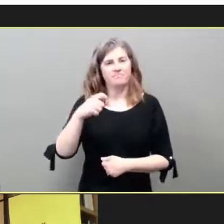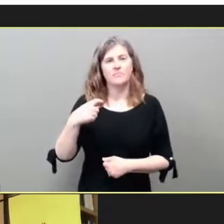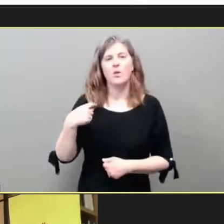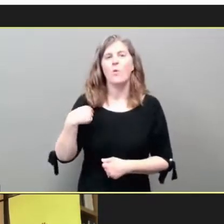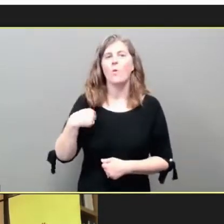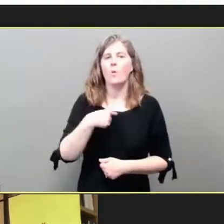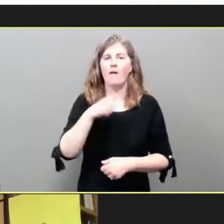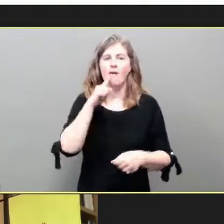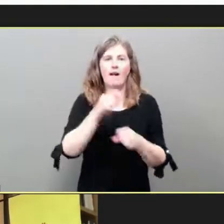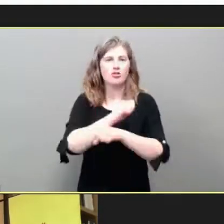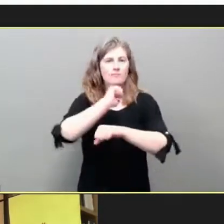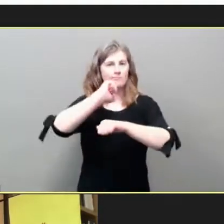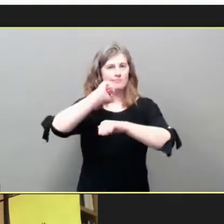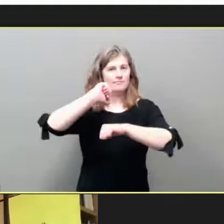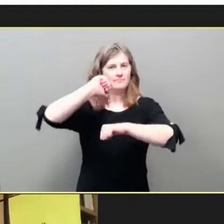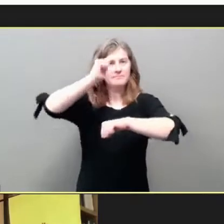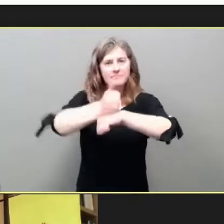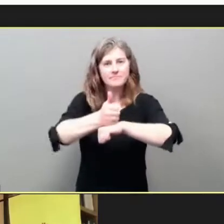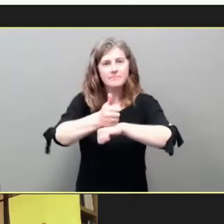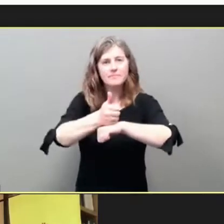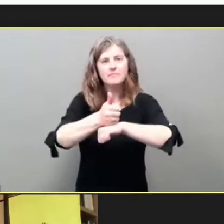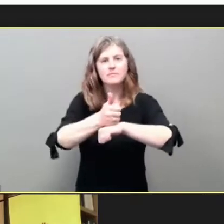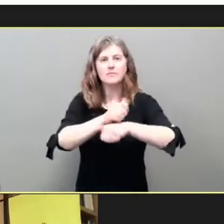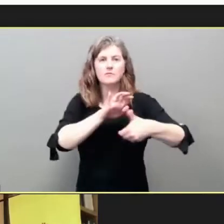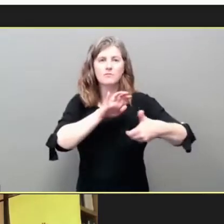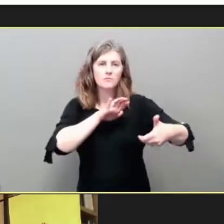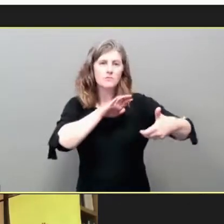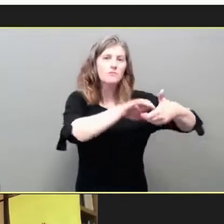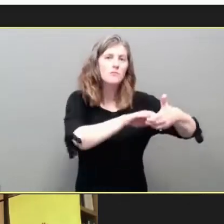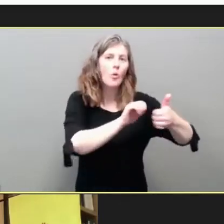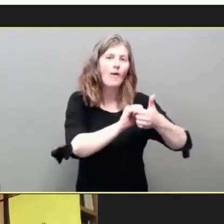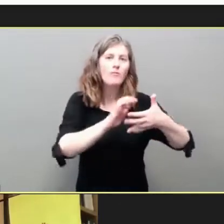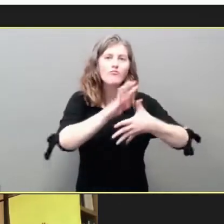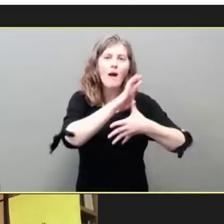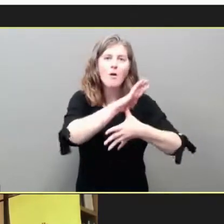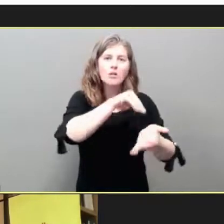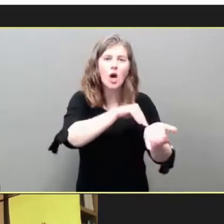establishing the work with the primary care providers. Getting doses to those